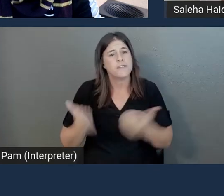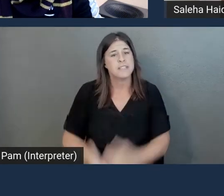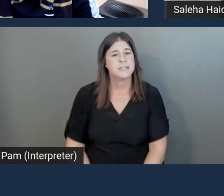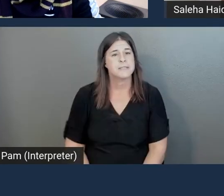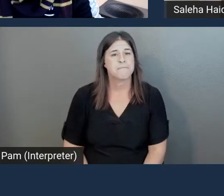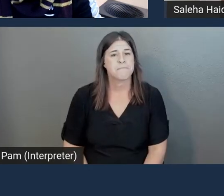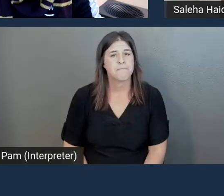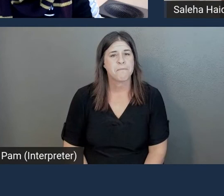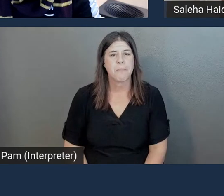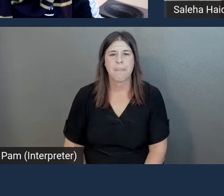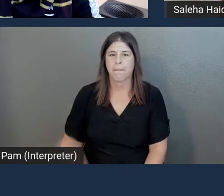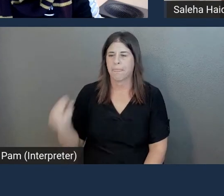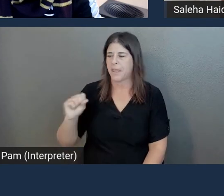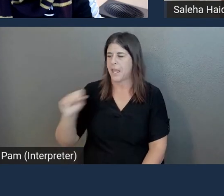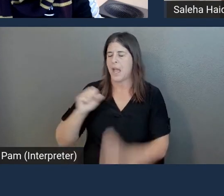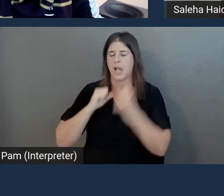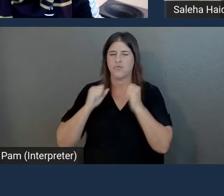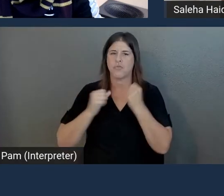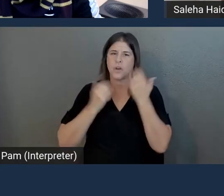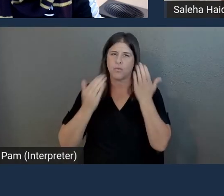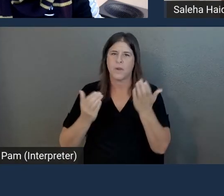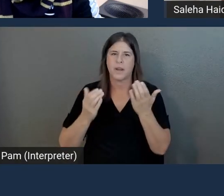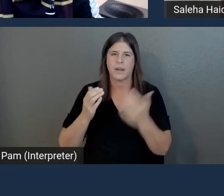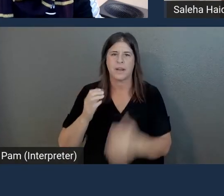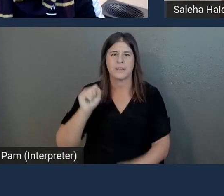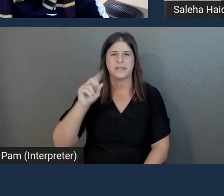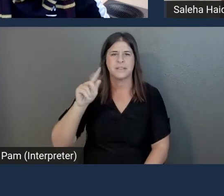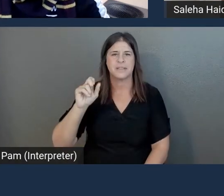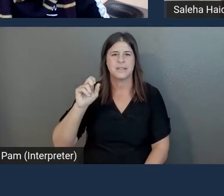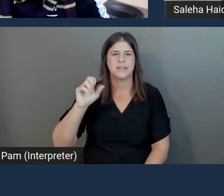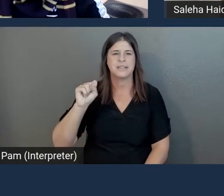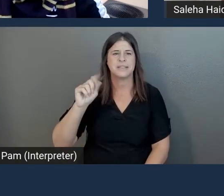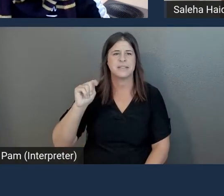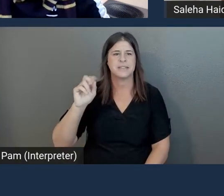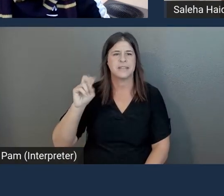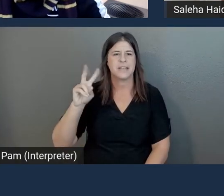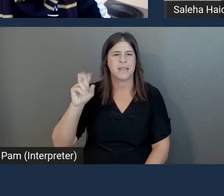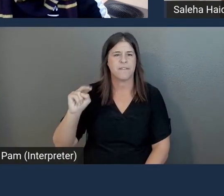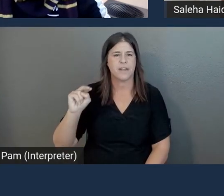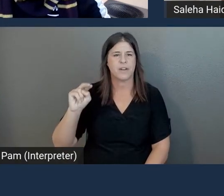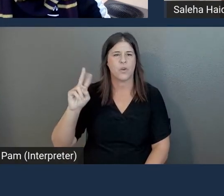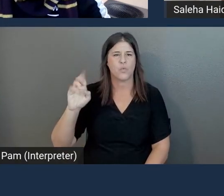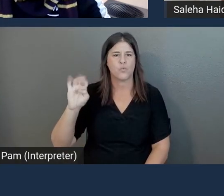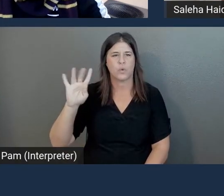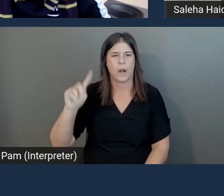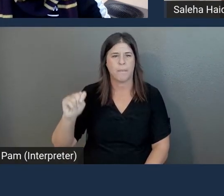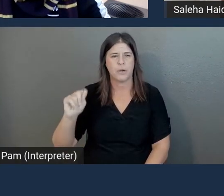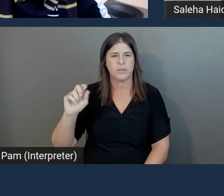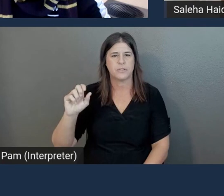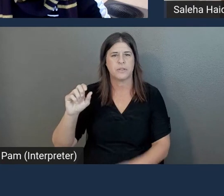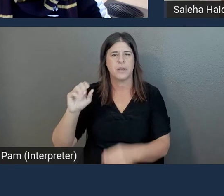Yeah, I highly recommend Steven Roberts' blog post that you mentioned. He's on the chat here helping our customers to...